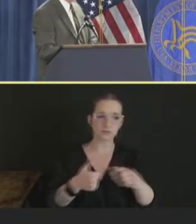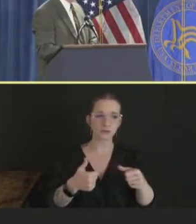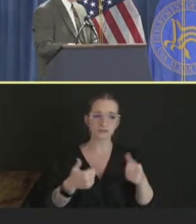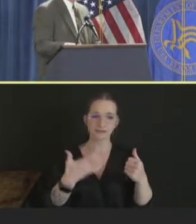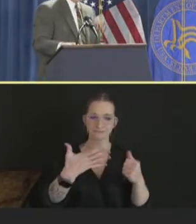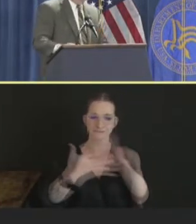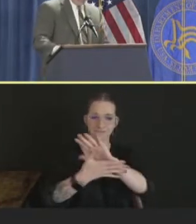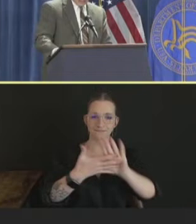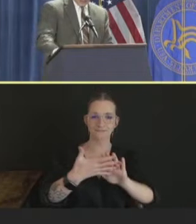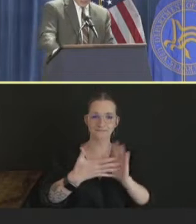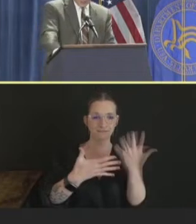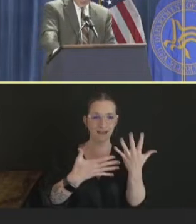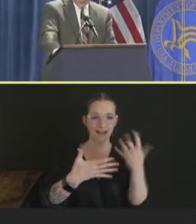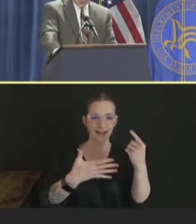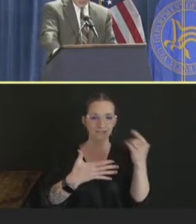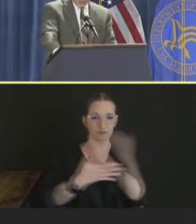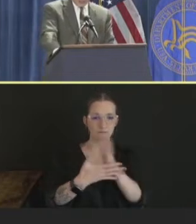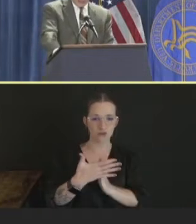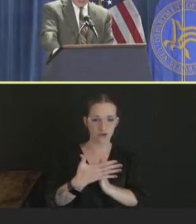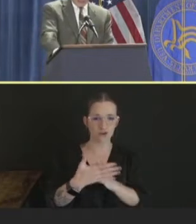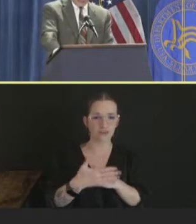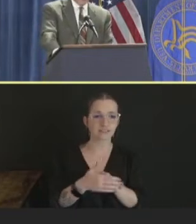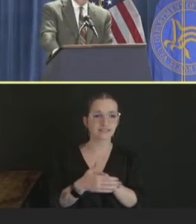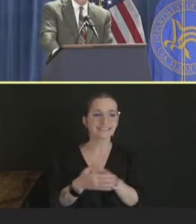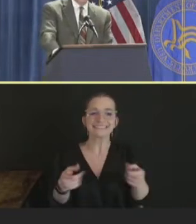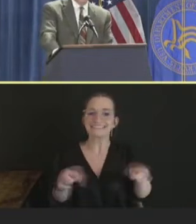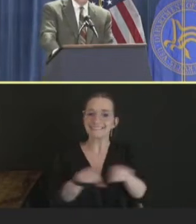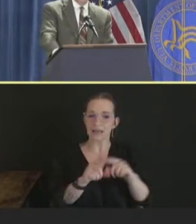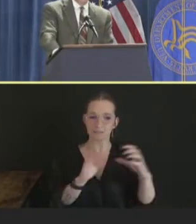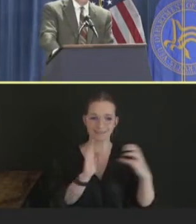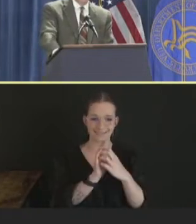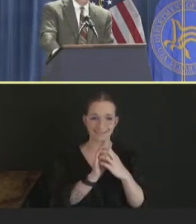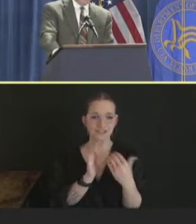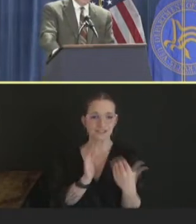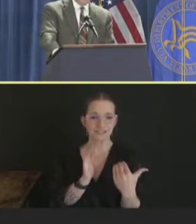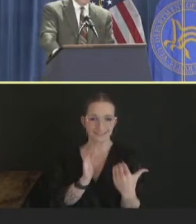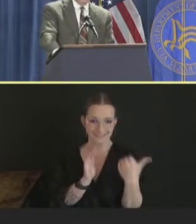These are the same as the sections that you saw last time.